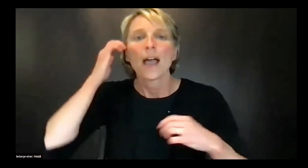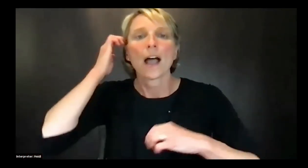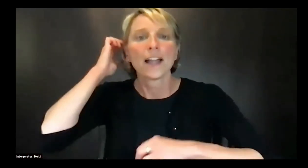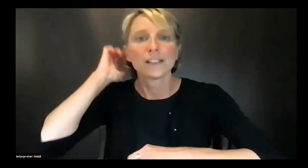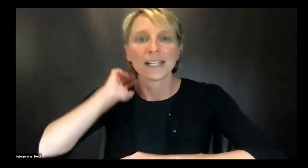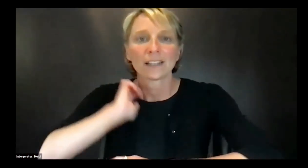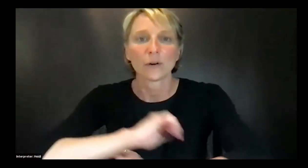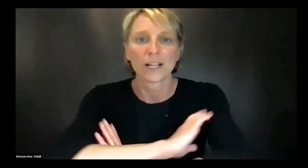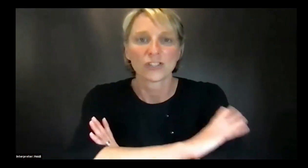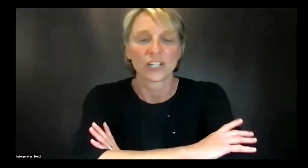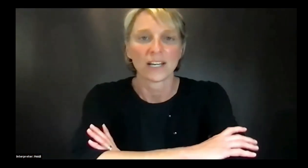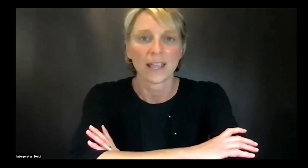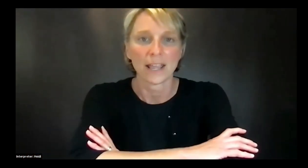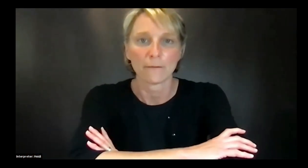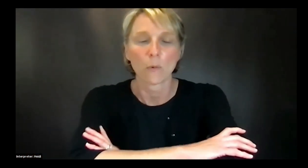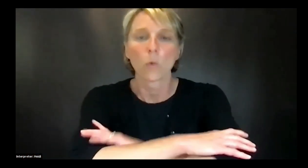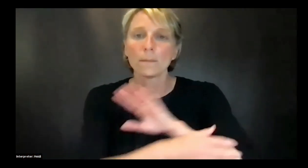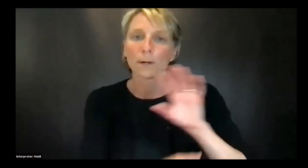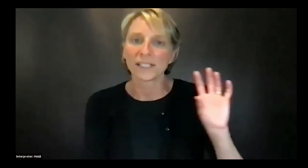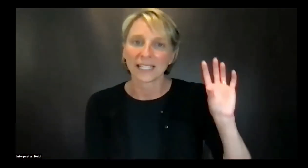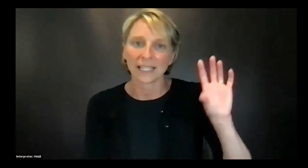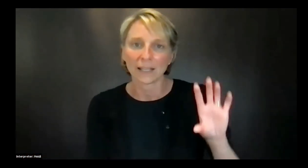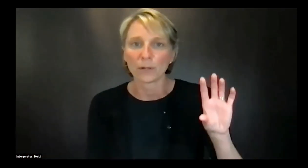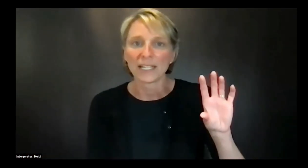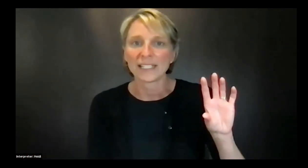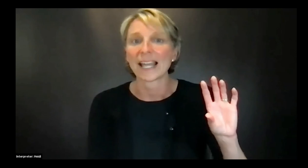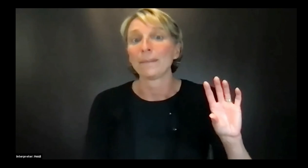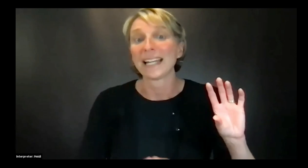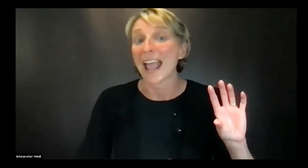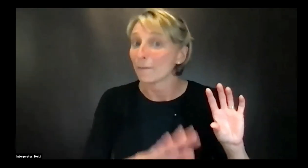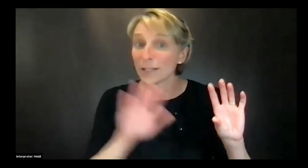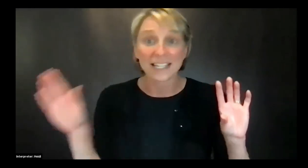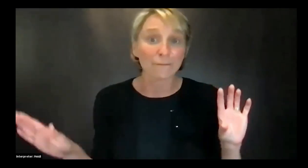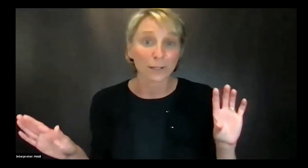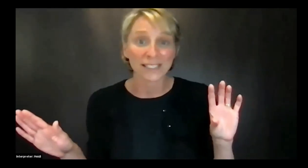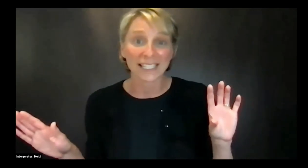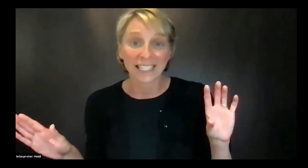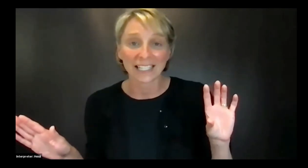I also get the question: if one person can lip read, does that mean every deaf person can lip